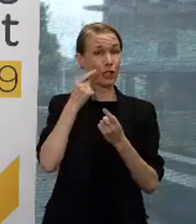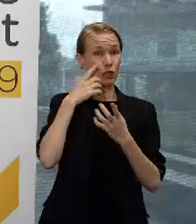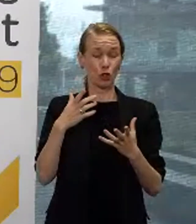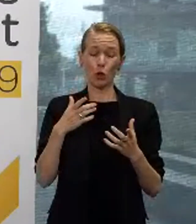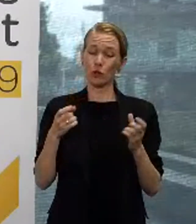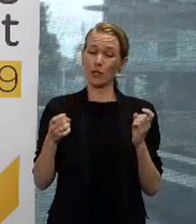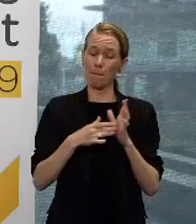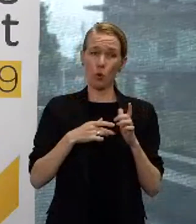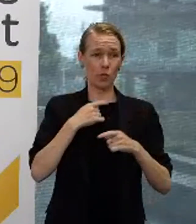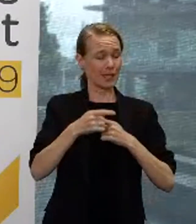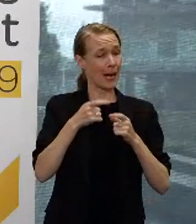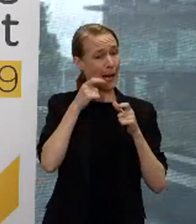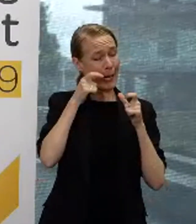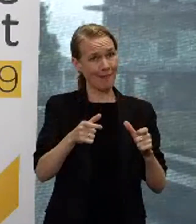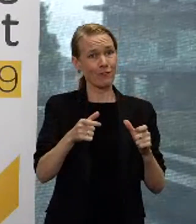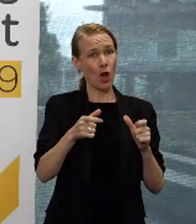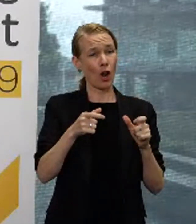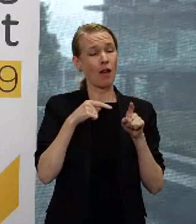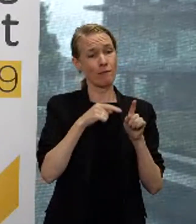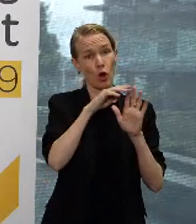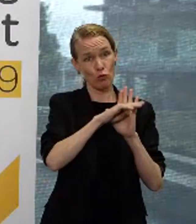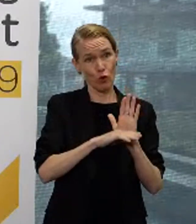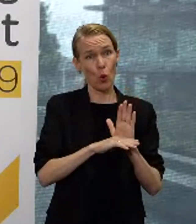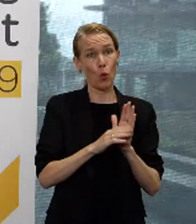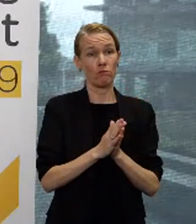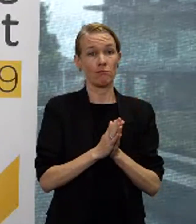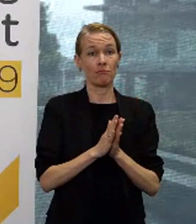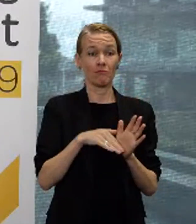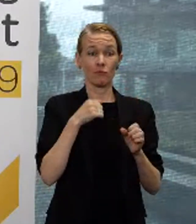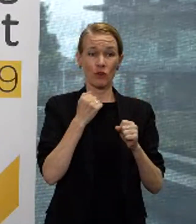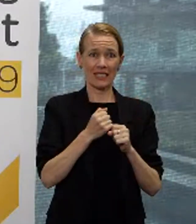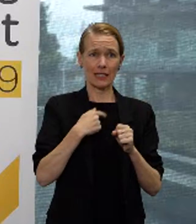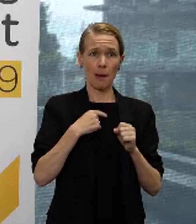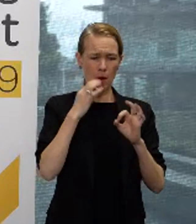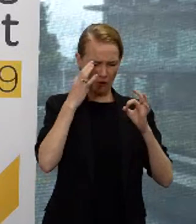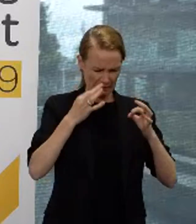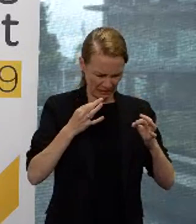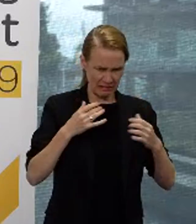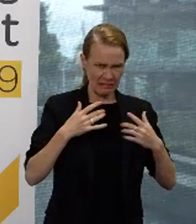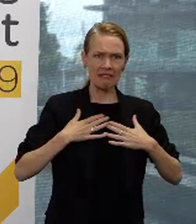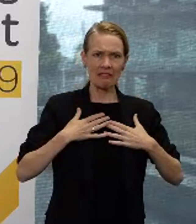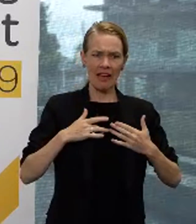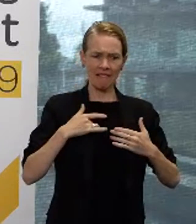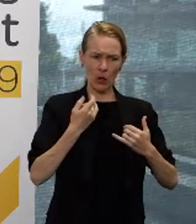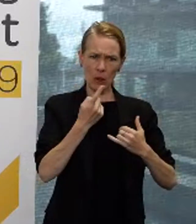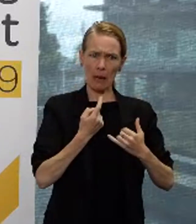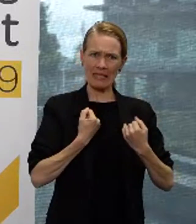Do monitor your health for any symptoms of COVID 19, and seek advice about getting a test